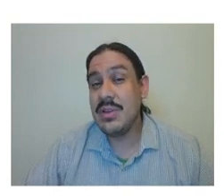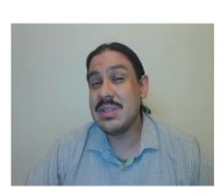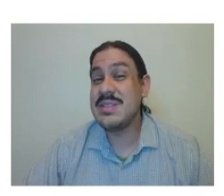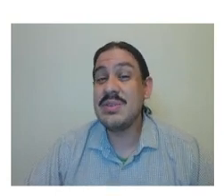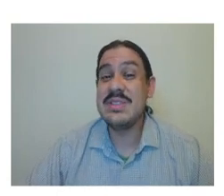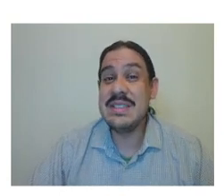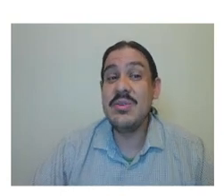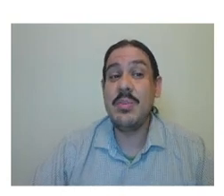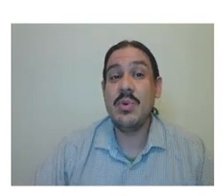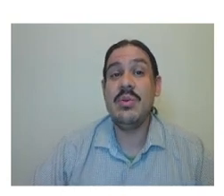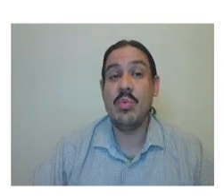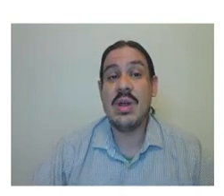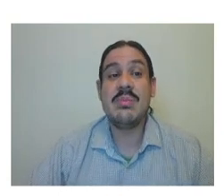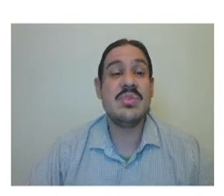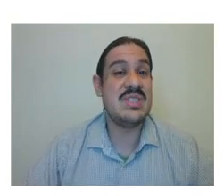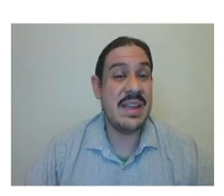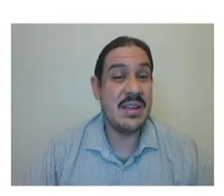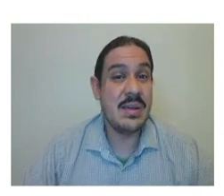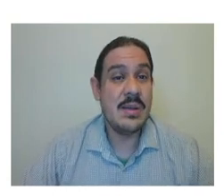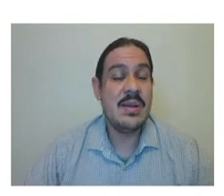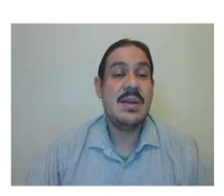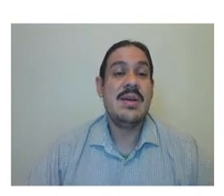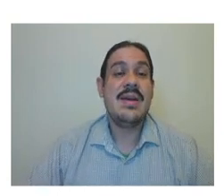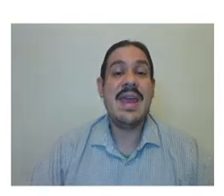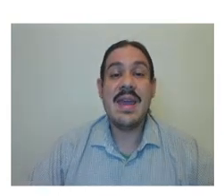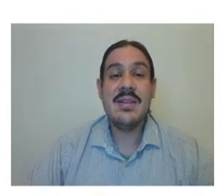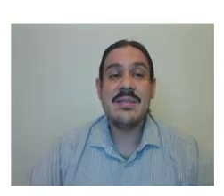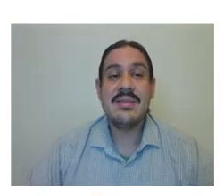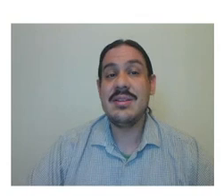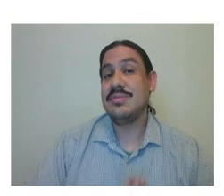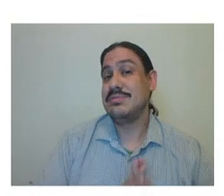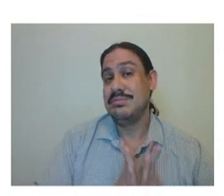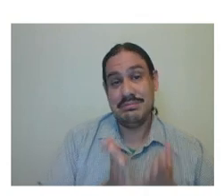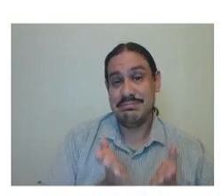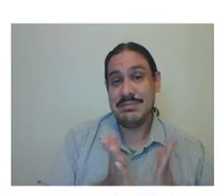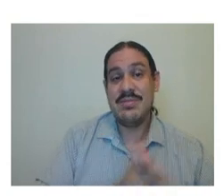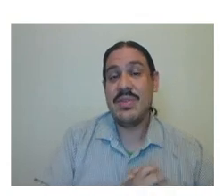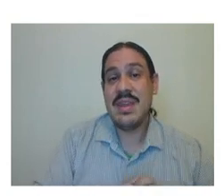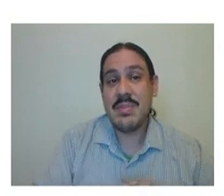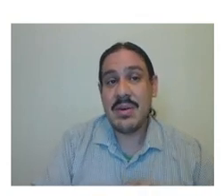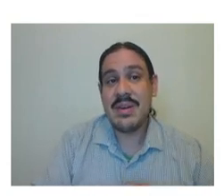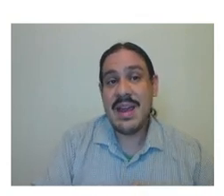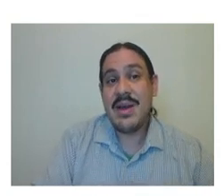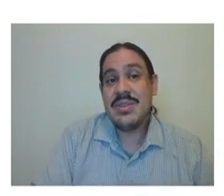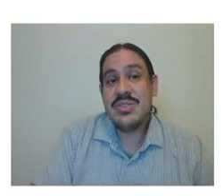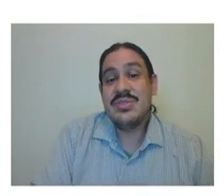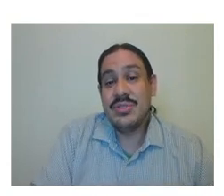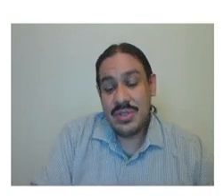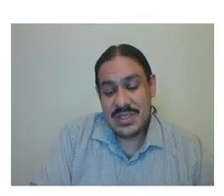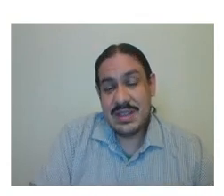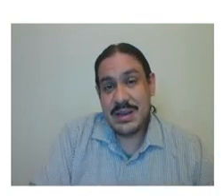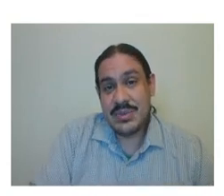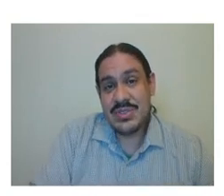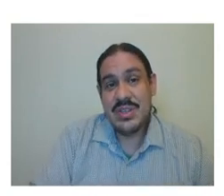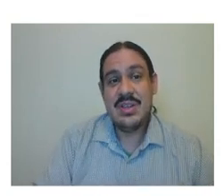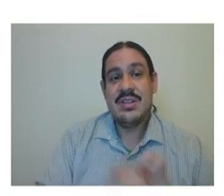there's going to be a couple of combinations in which this can happen